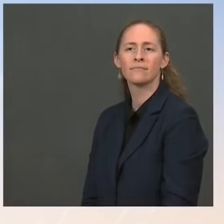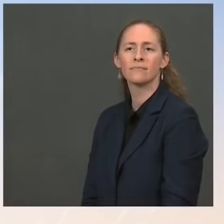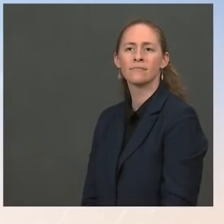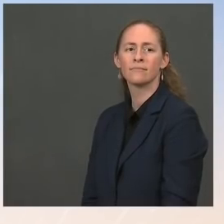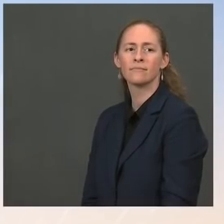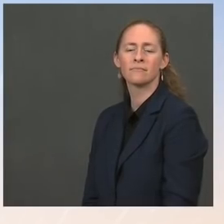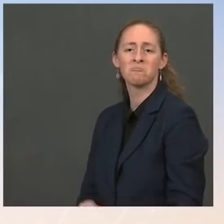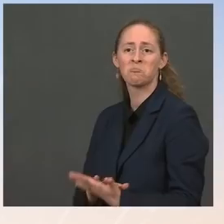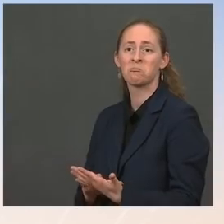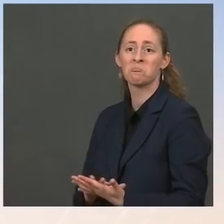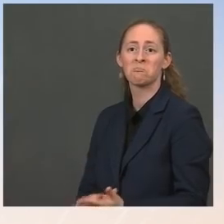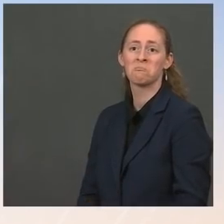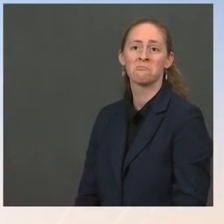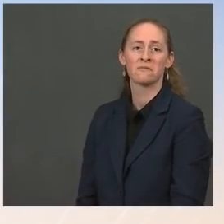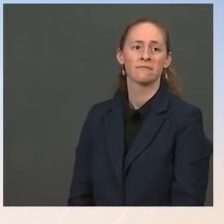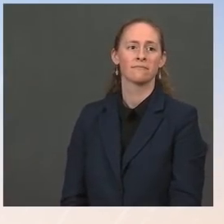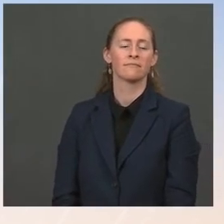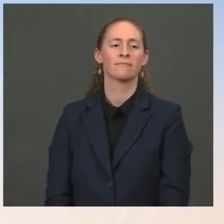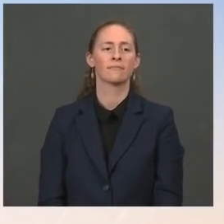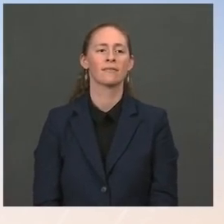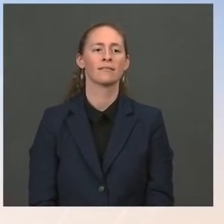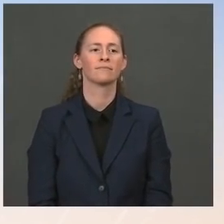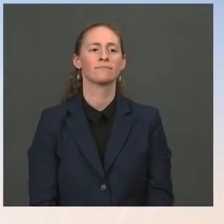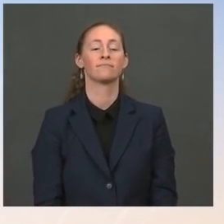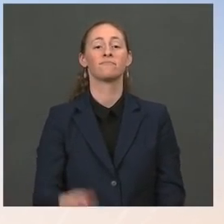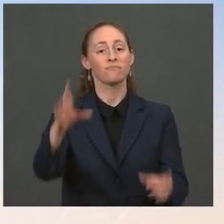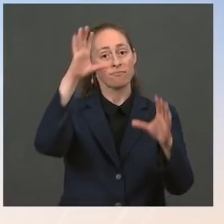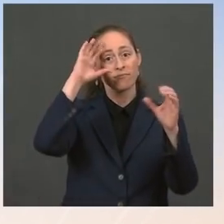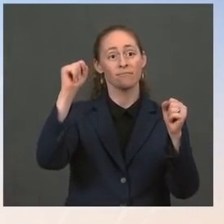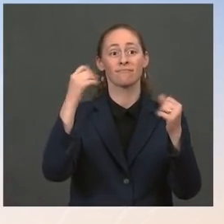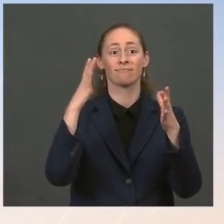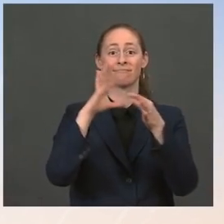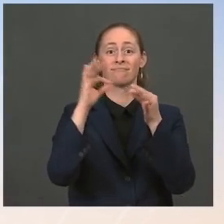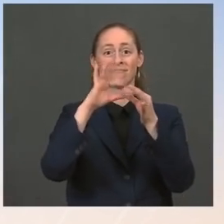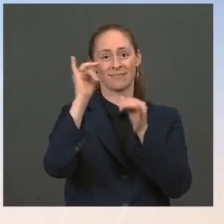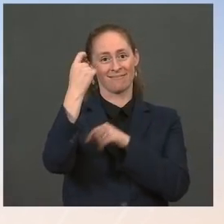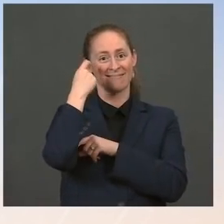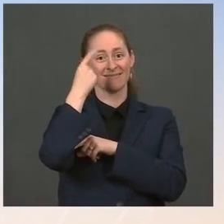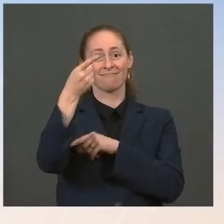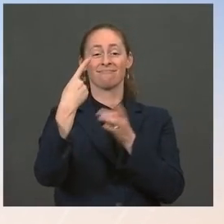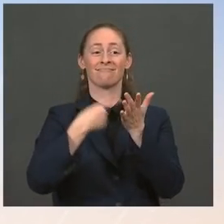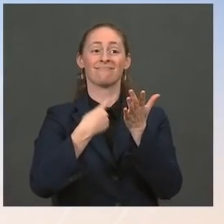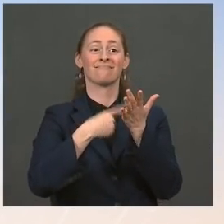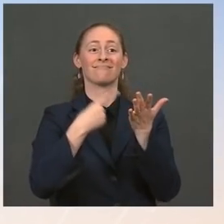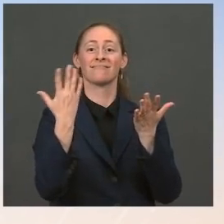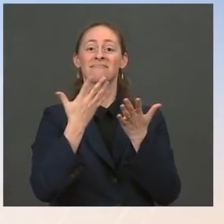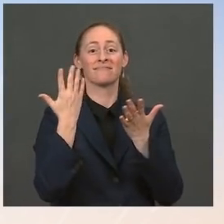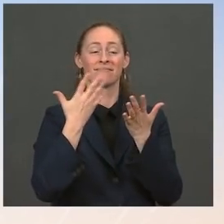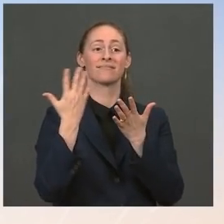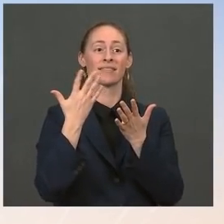Ms. Psaki: Well, the President has long said, as you referenced, that tech platforms must be held accountable for the harms that they cause.